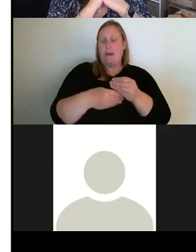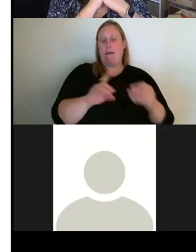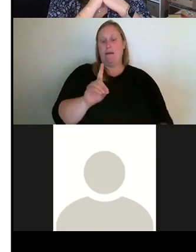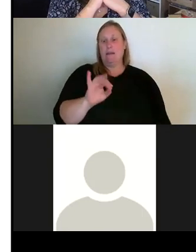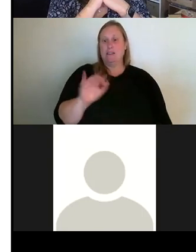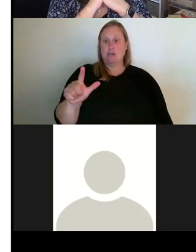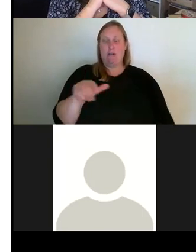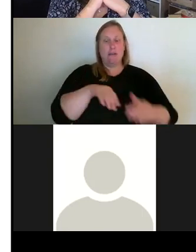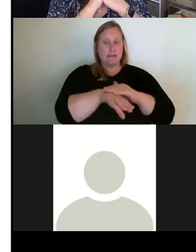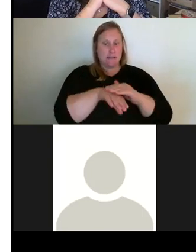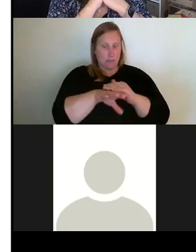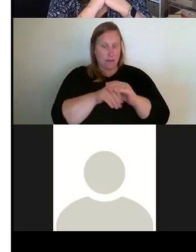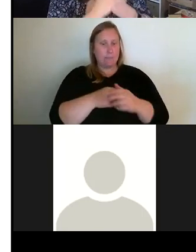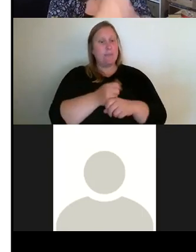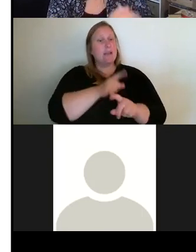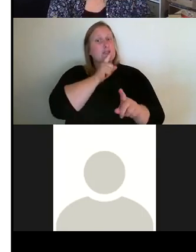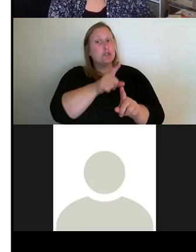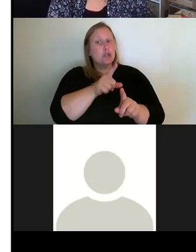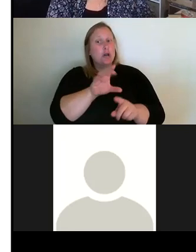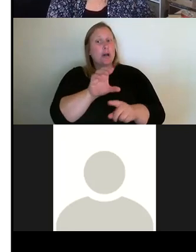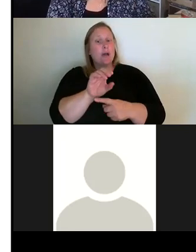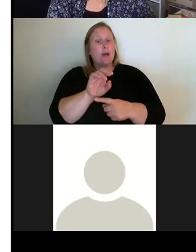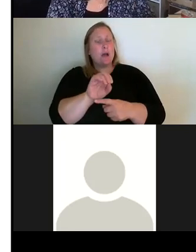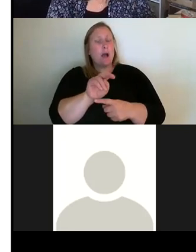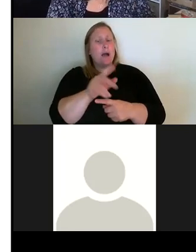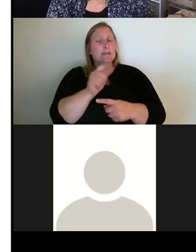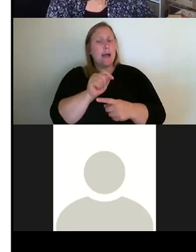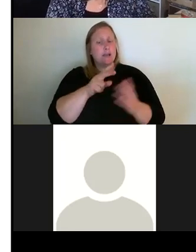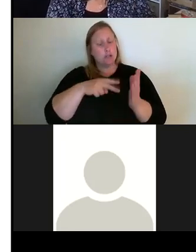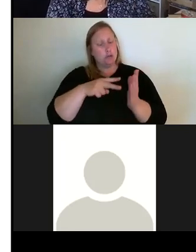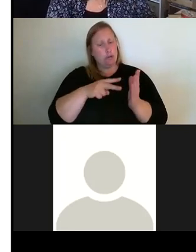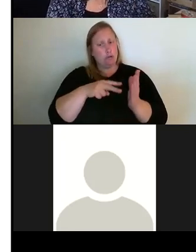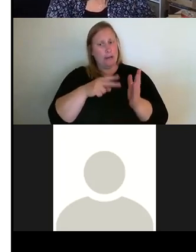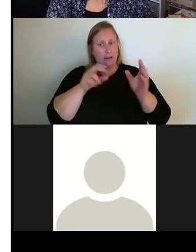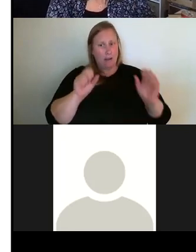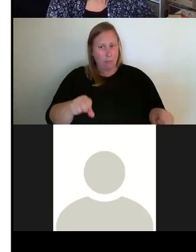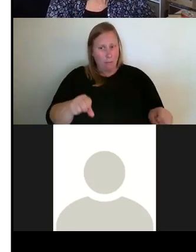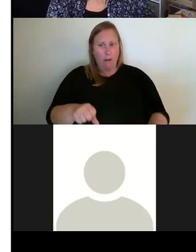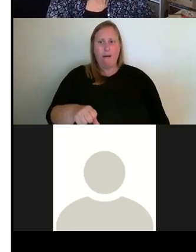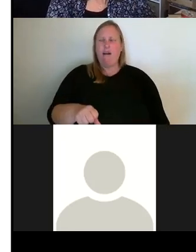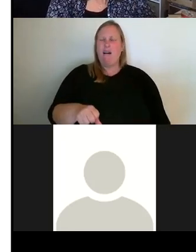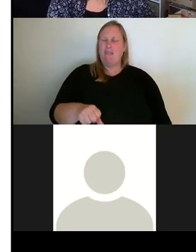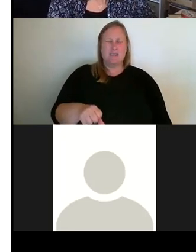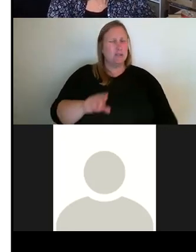You want to make sure that content is readable so we are avoiding things like italics in our signature.